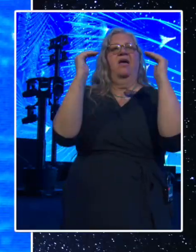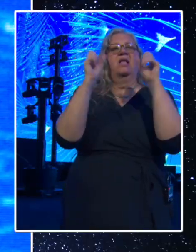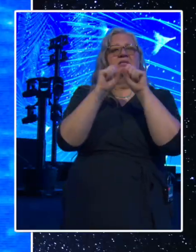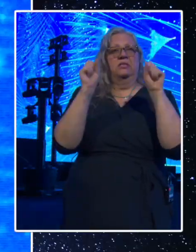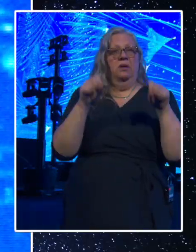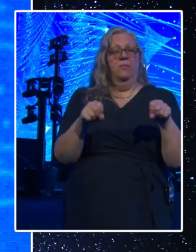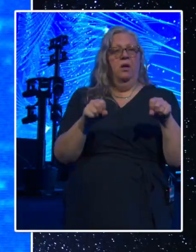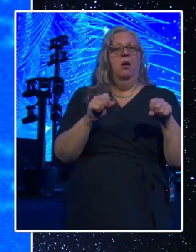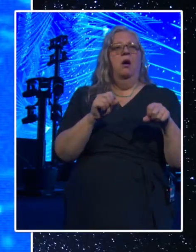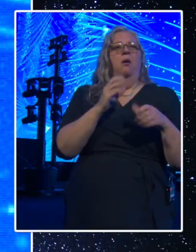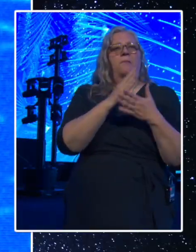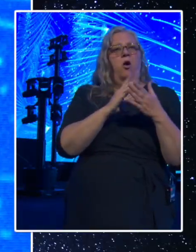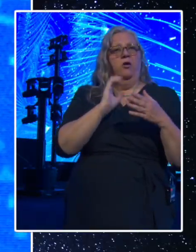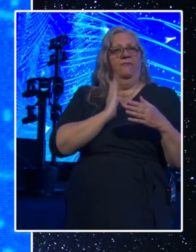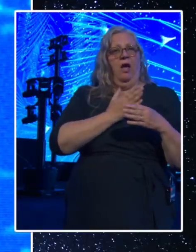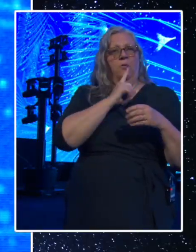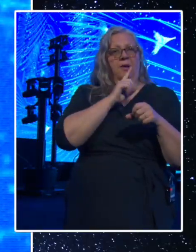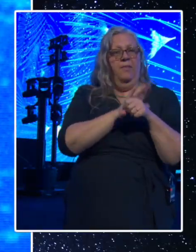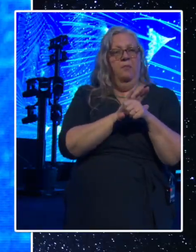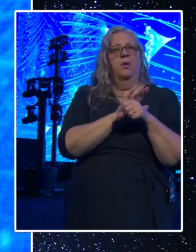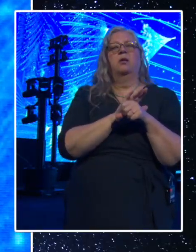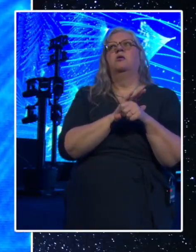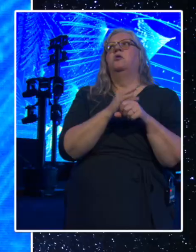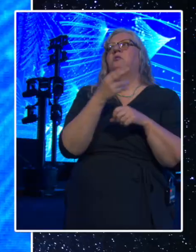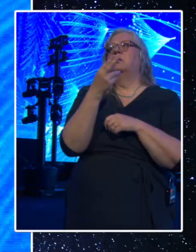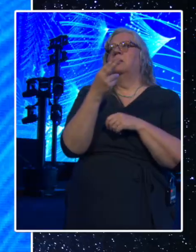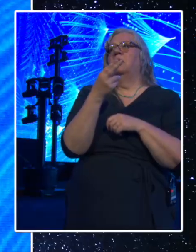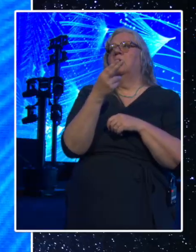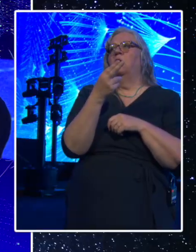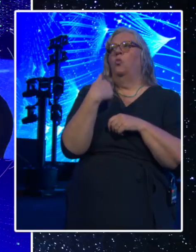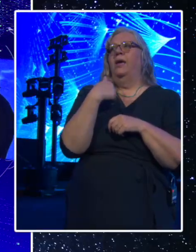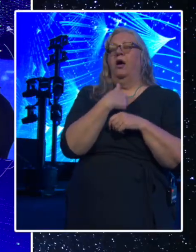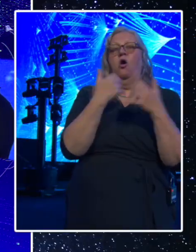And as part of our commitment to NVIDIA AI computing by HPE,